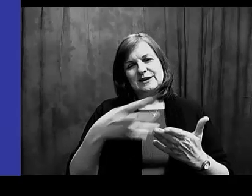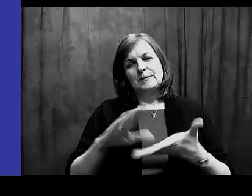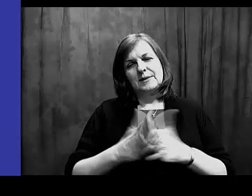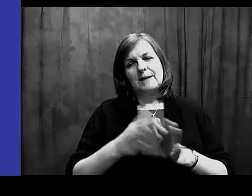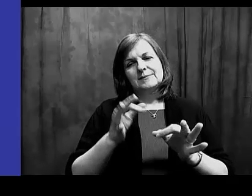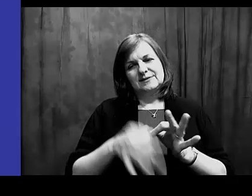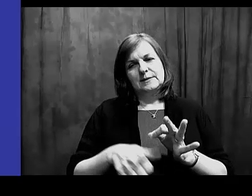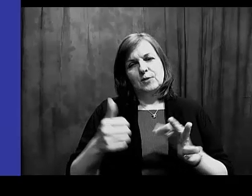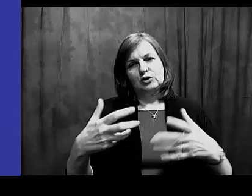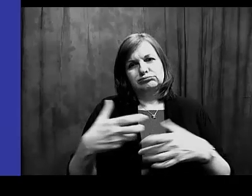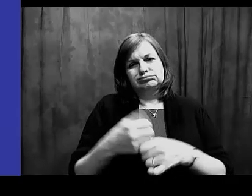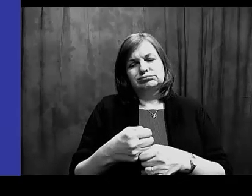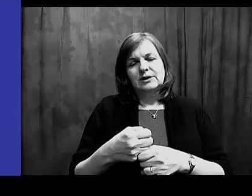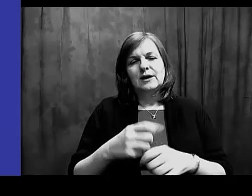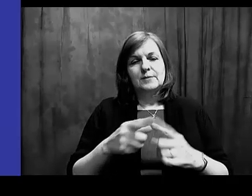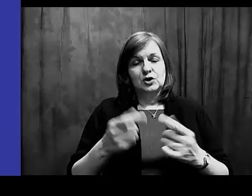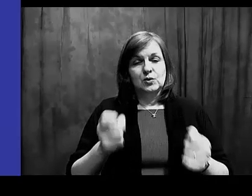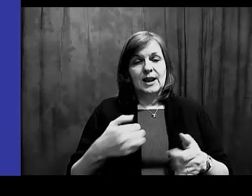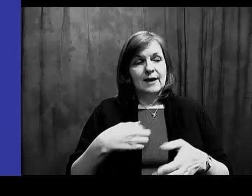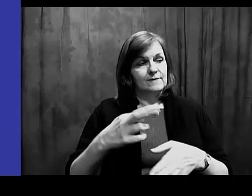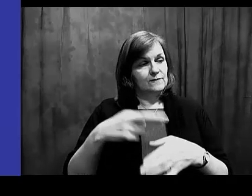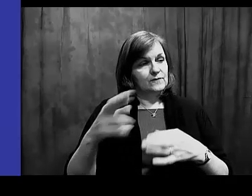they simplify this table for you but you could have